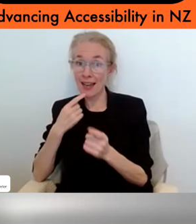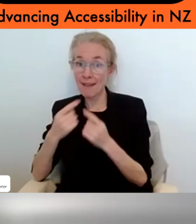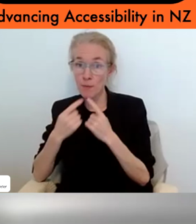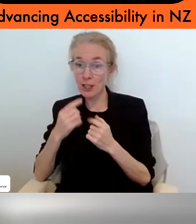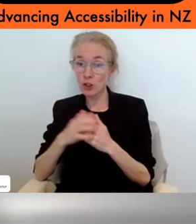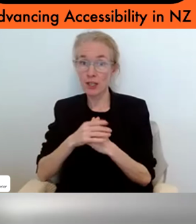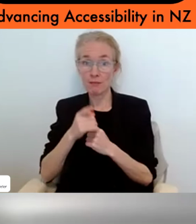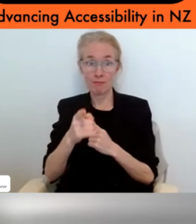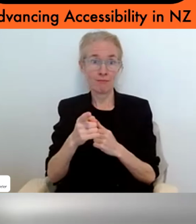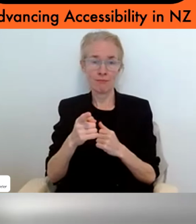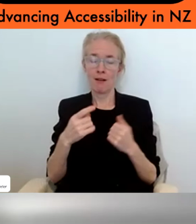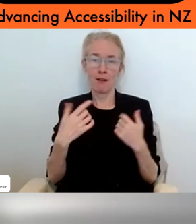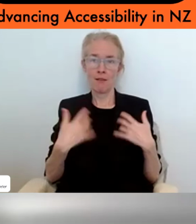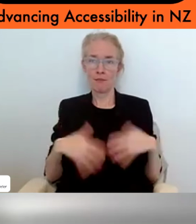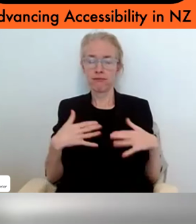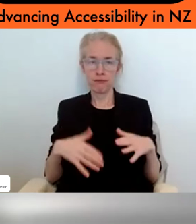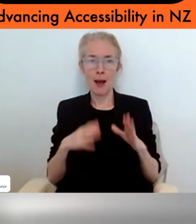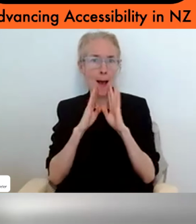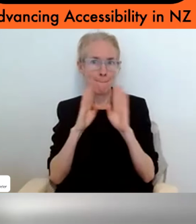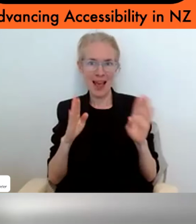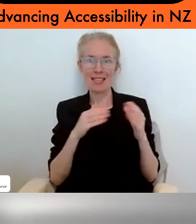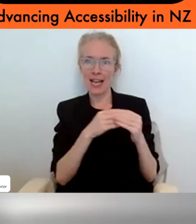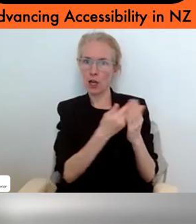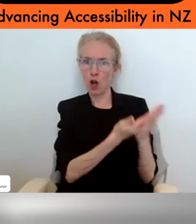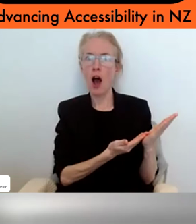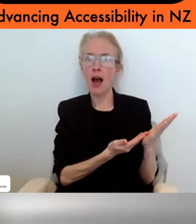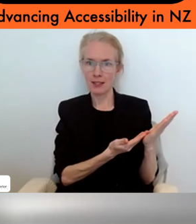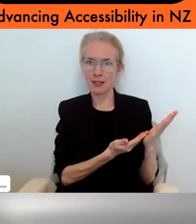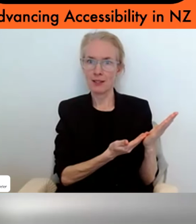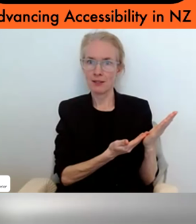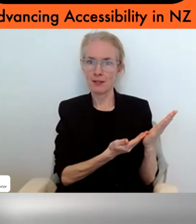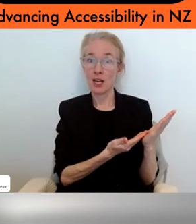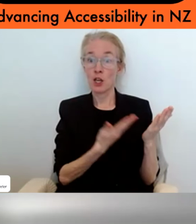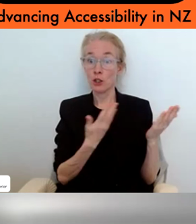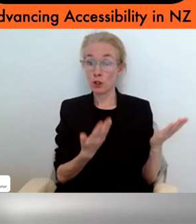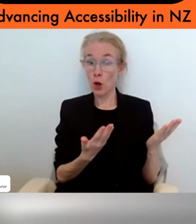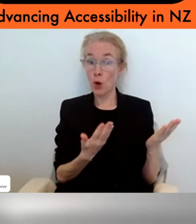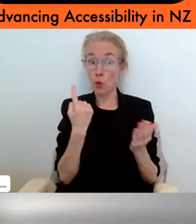guide, and I think all we need to do really, if we can, is the